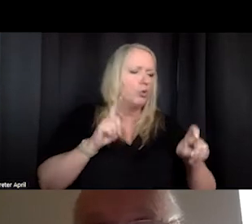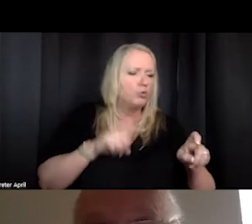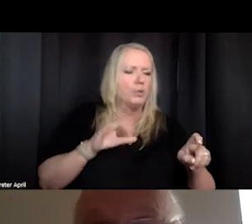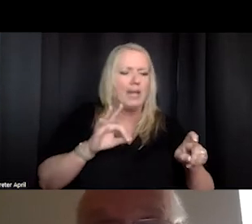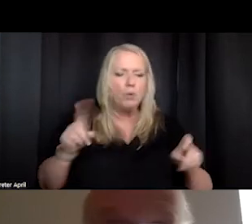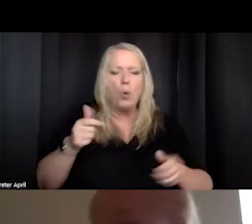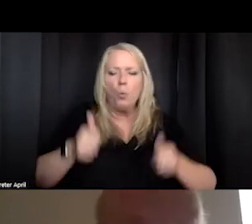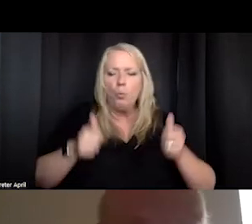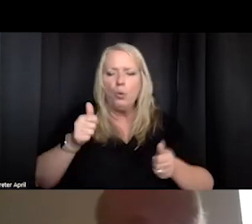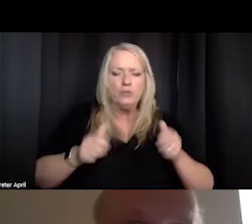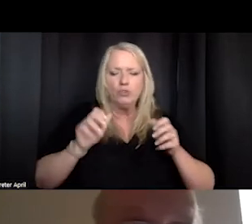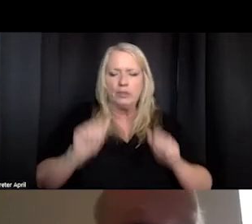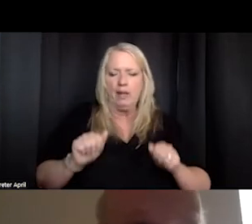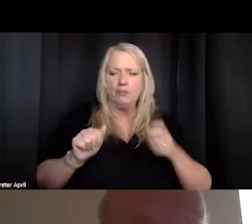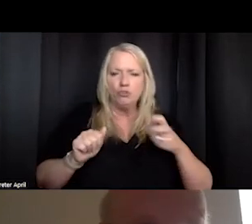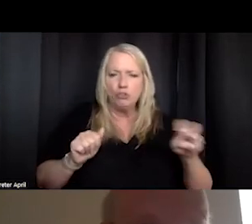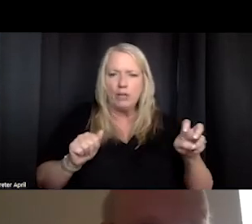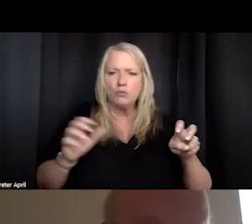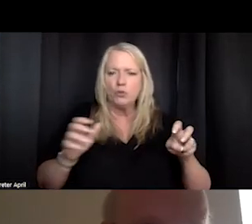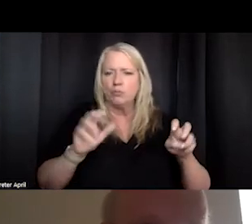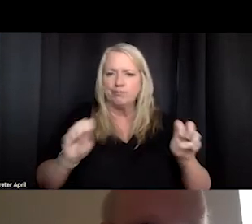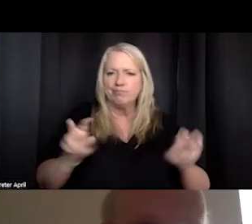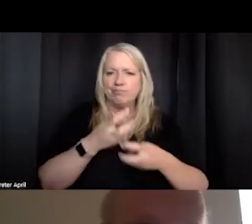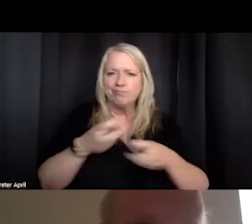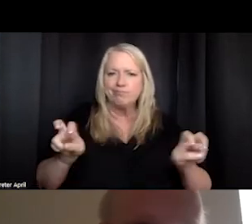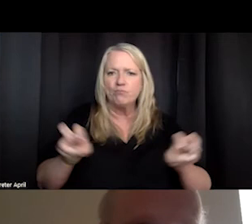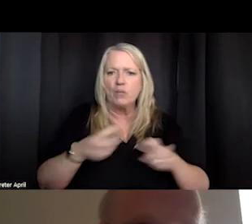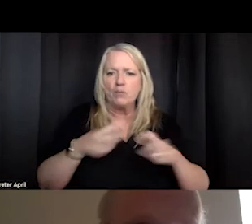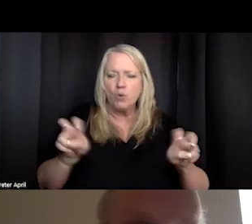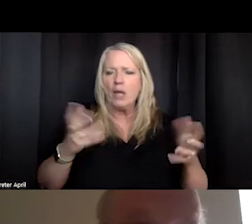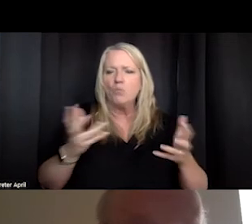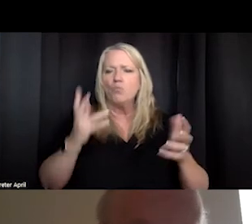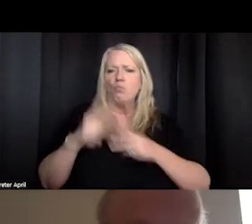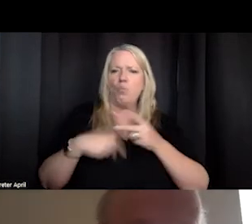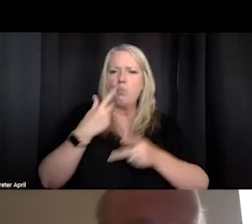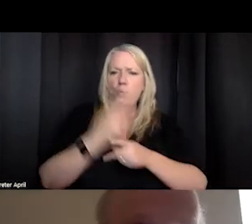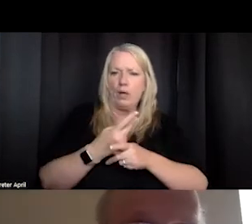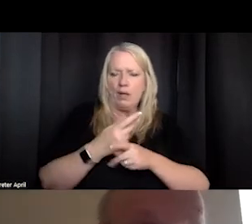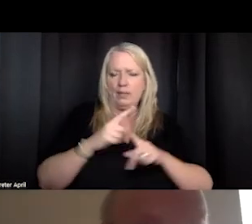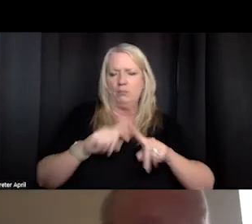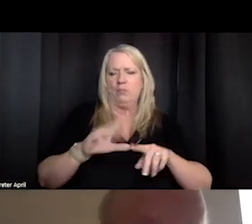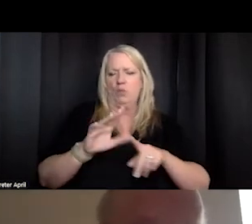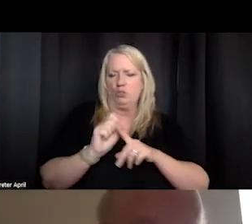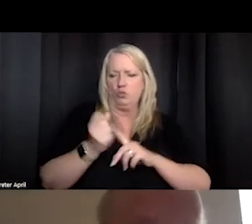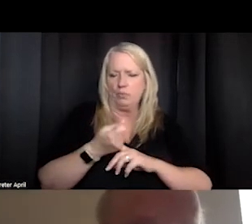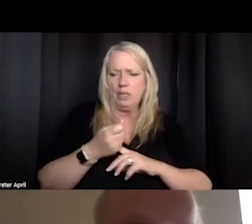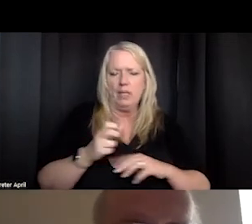CAN BE TRANSFERRED BACK AND FORTH AND IN WHAT KINDS OF CIRCUMSTANCES. ONE PIECE OF THAT